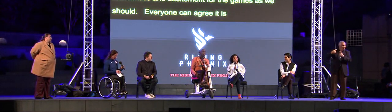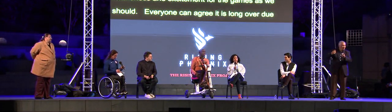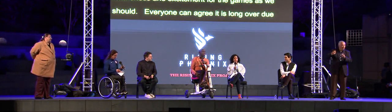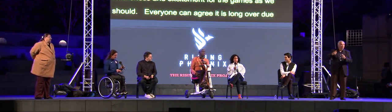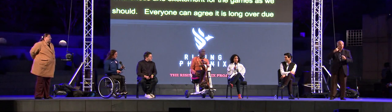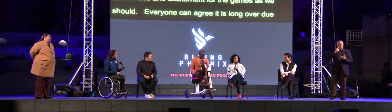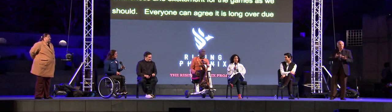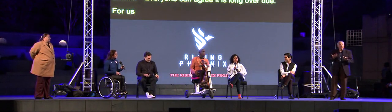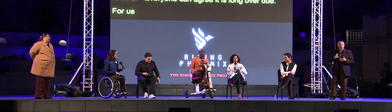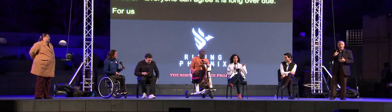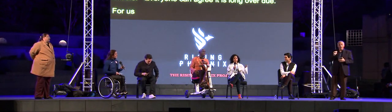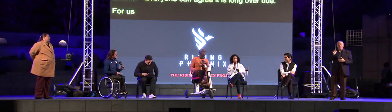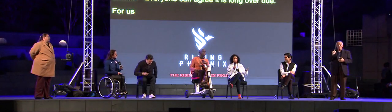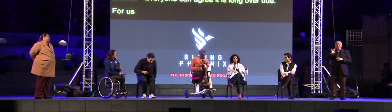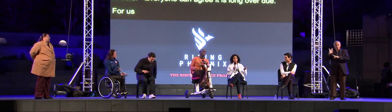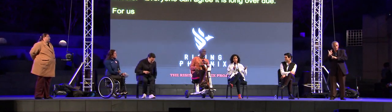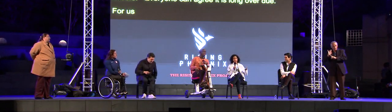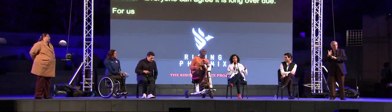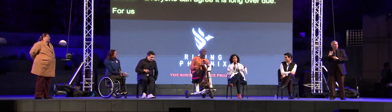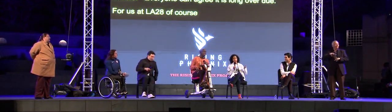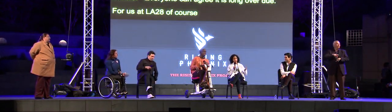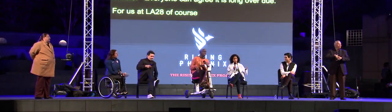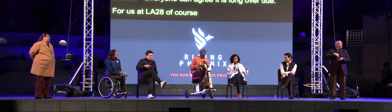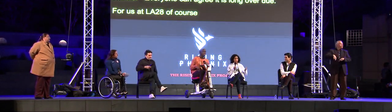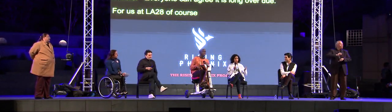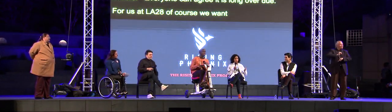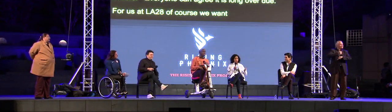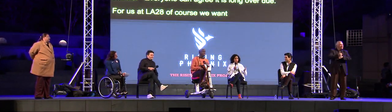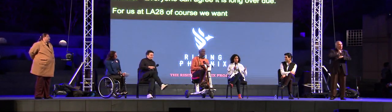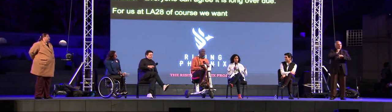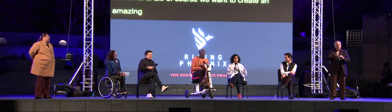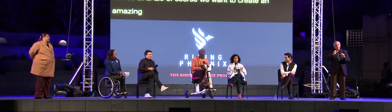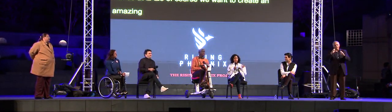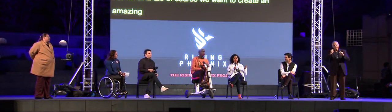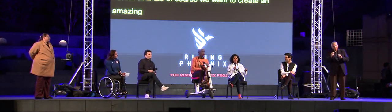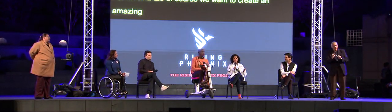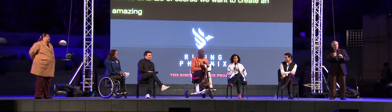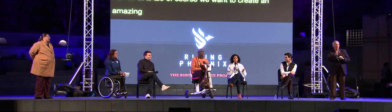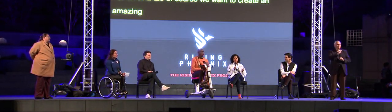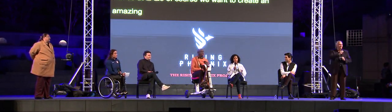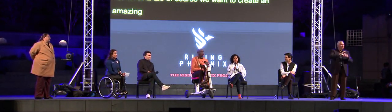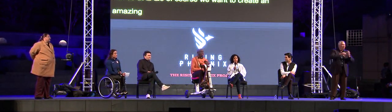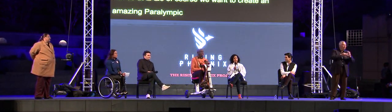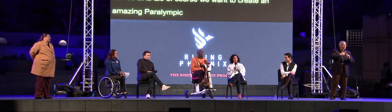at LA28, of course, we want to create an amazing Paralympic and Olympic experience for athletes and fans,